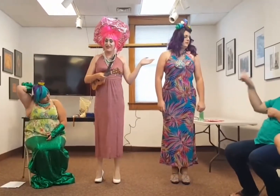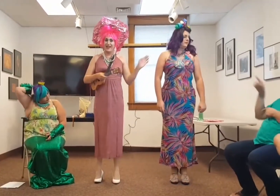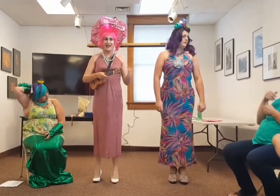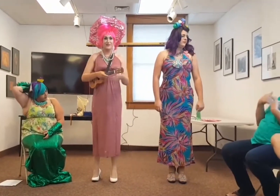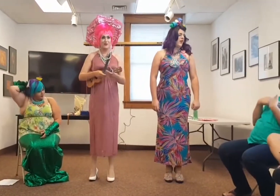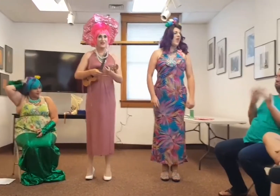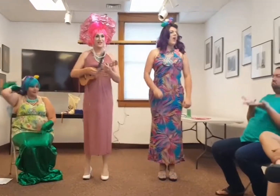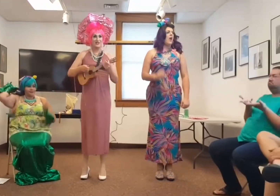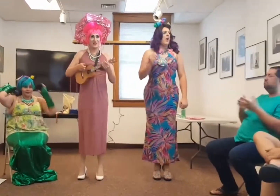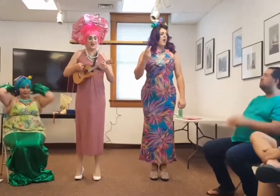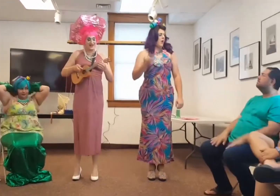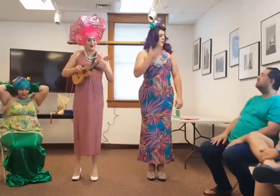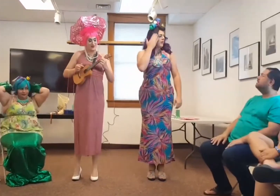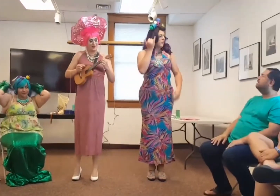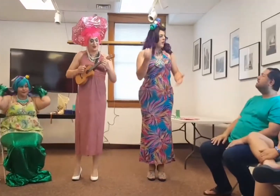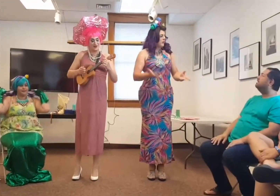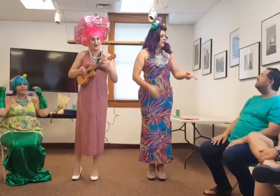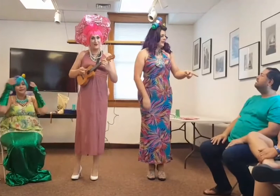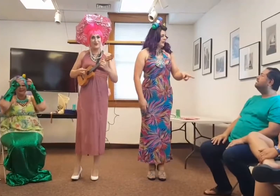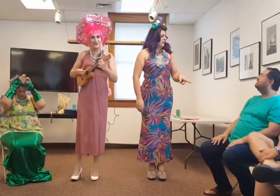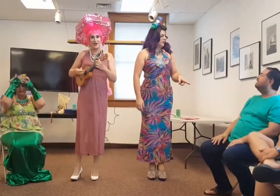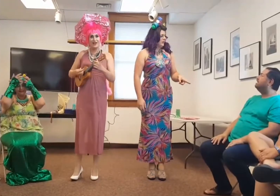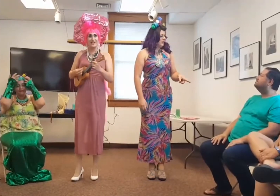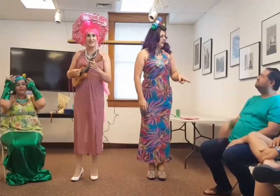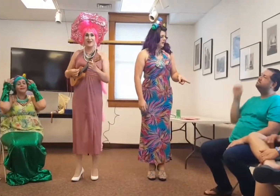And we'll get started with our wonderful starting song!